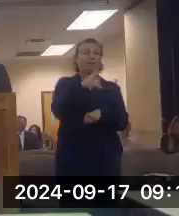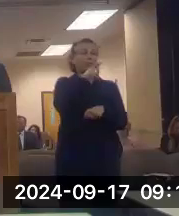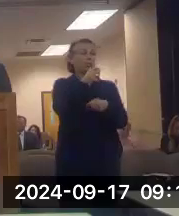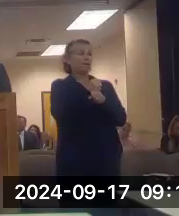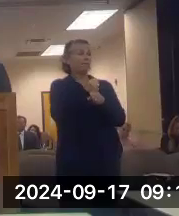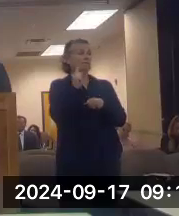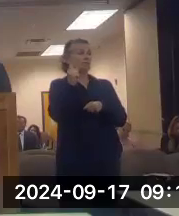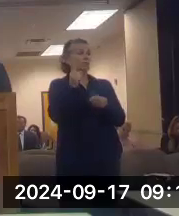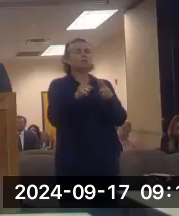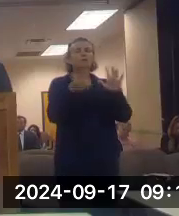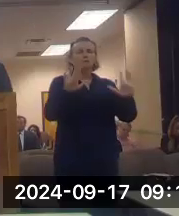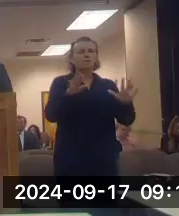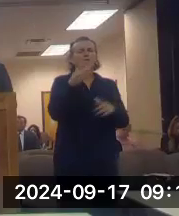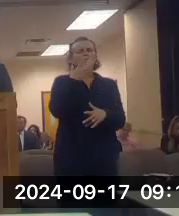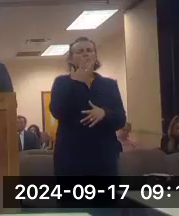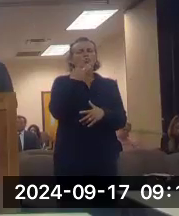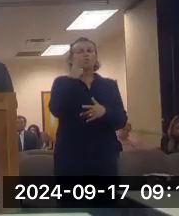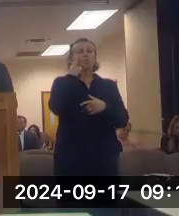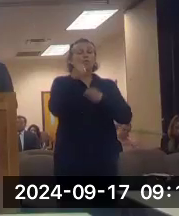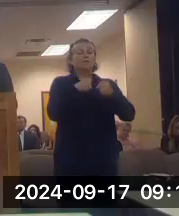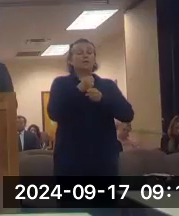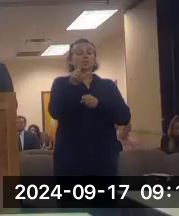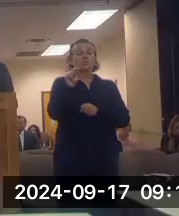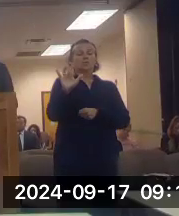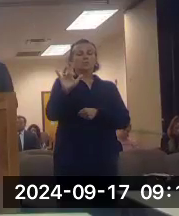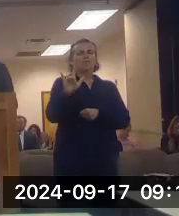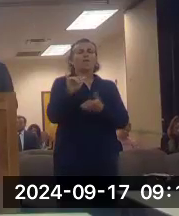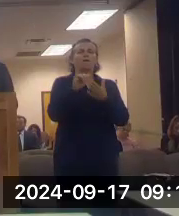Reginald Parson: we would recommend you use the date. The application is received